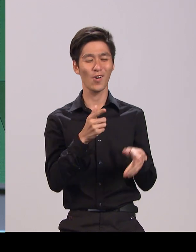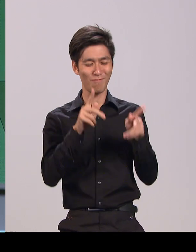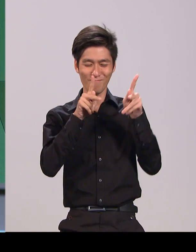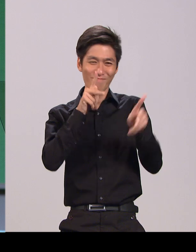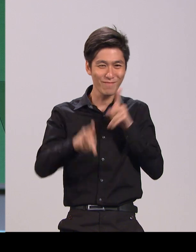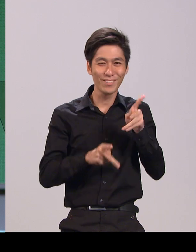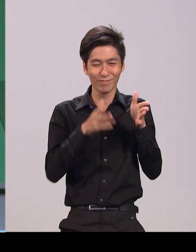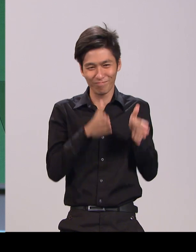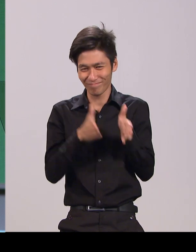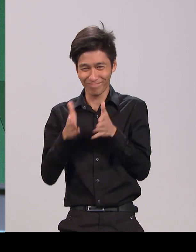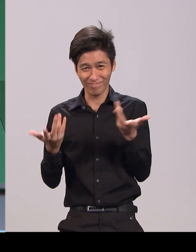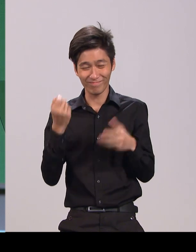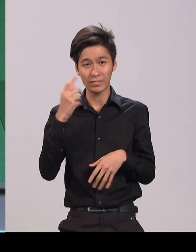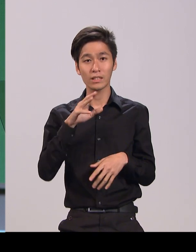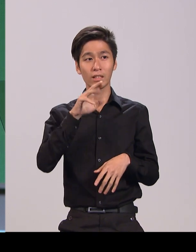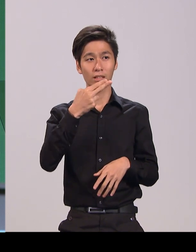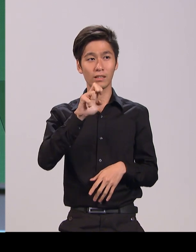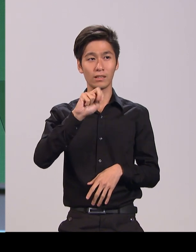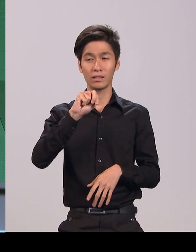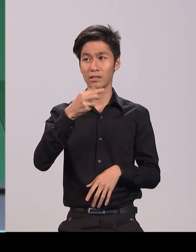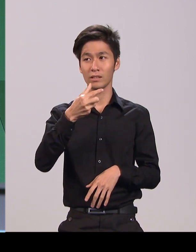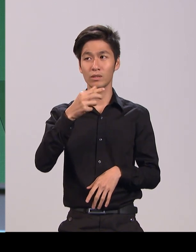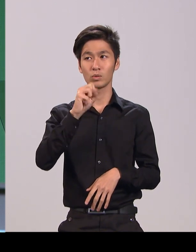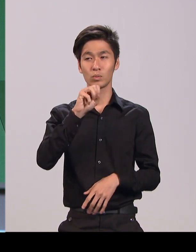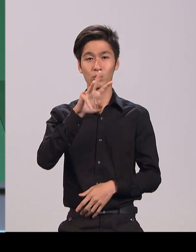Heng Swee Keat recently gave us a bad scare.